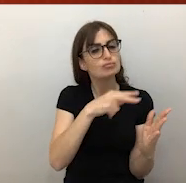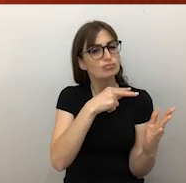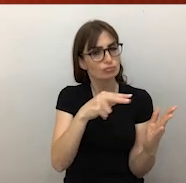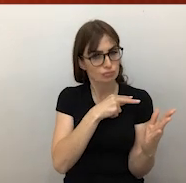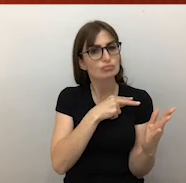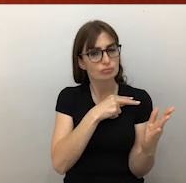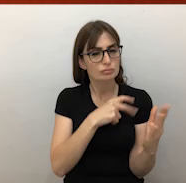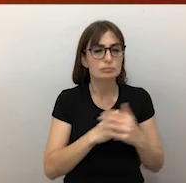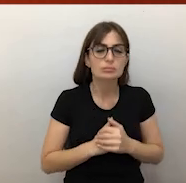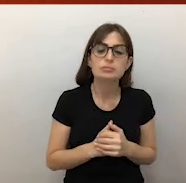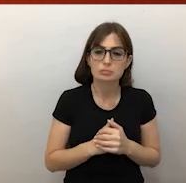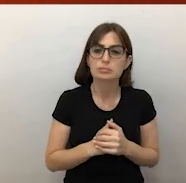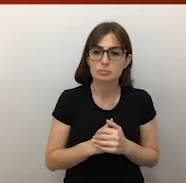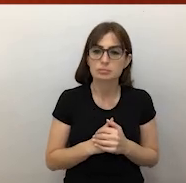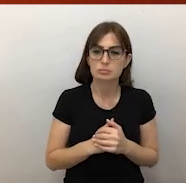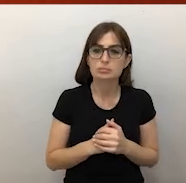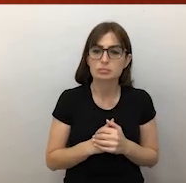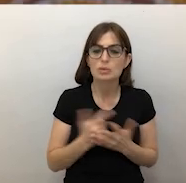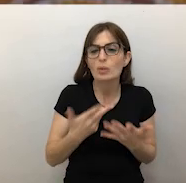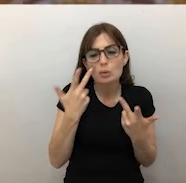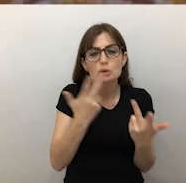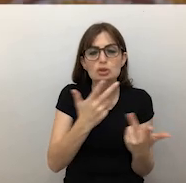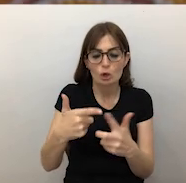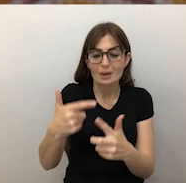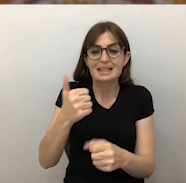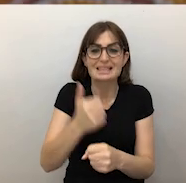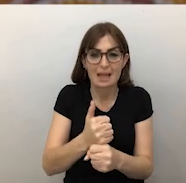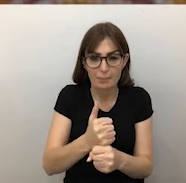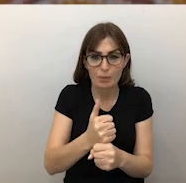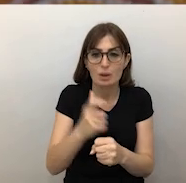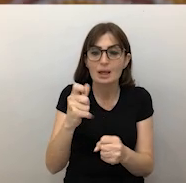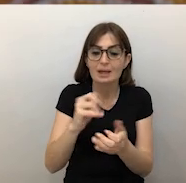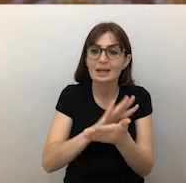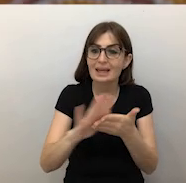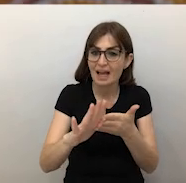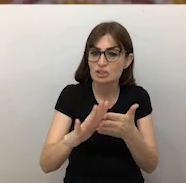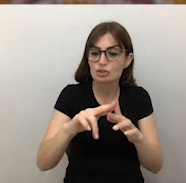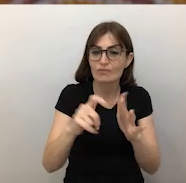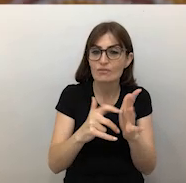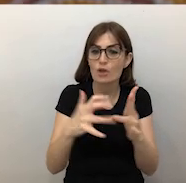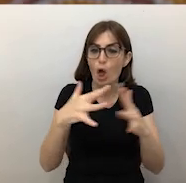consider when reviewing a cashflow statement. We'll be referring to an example cashflow statement